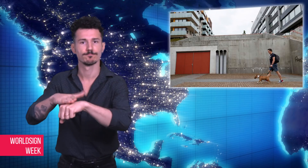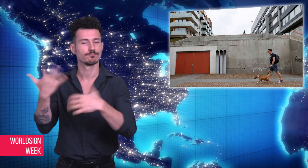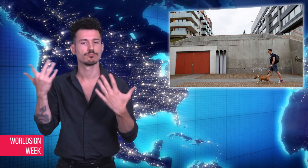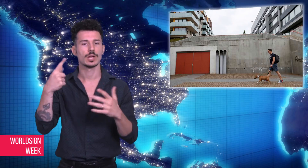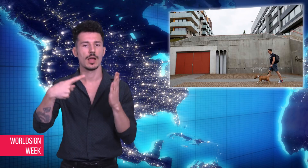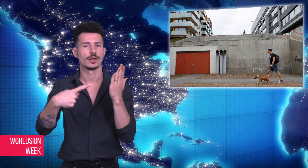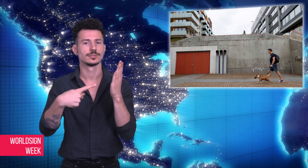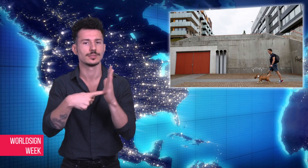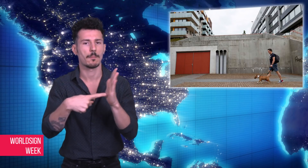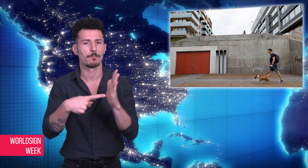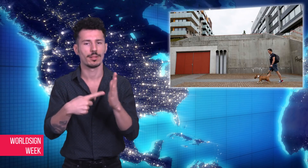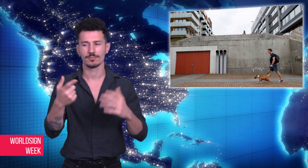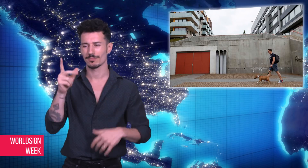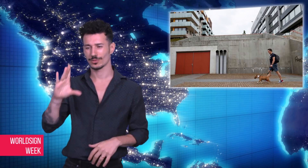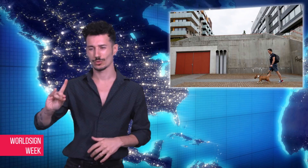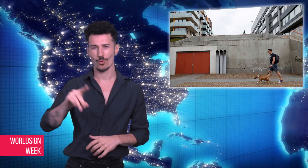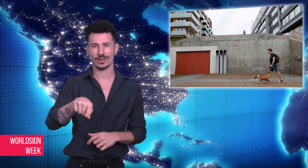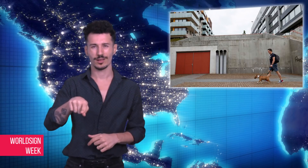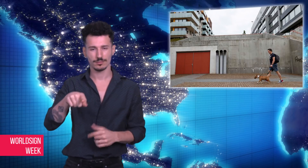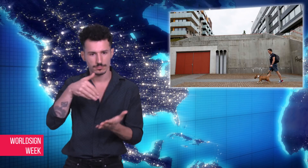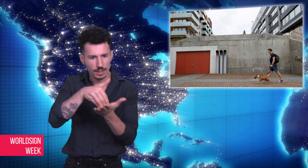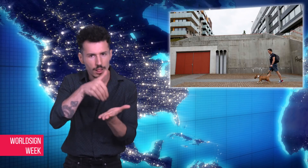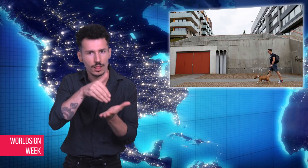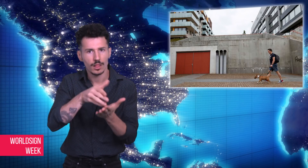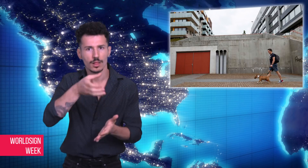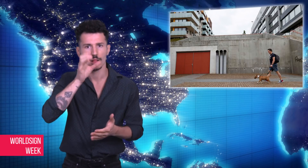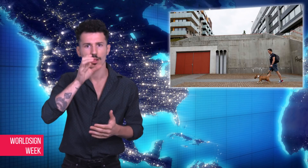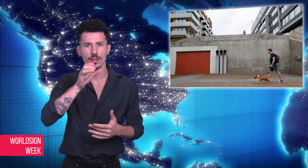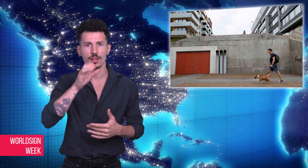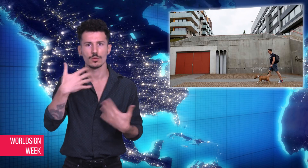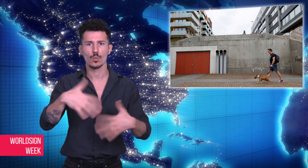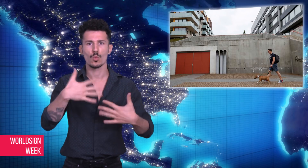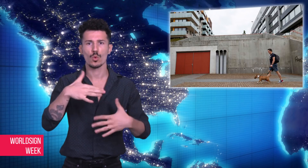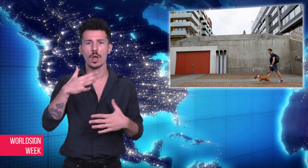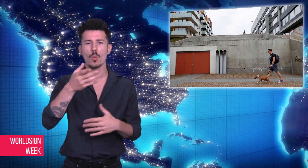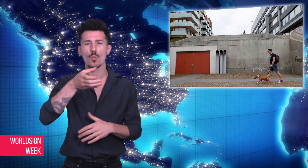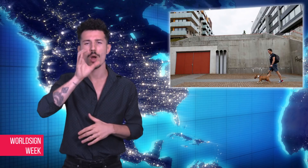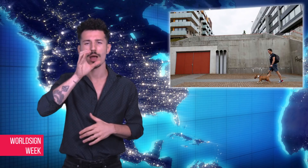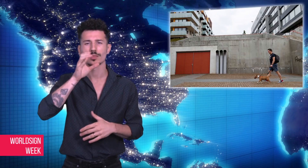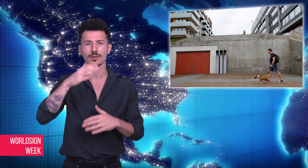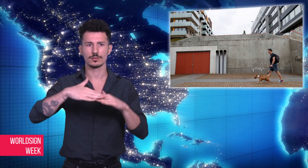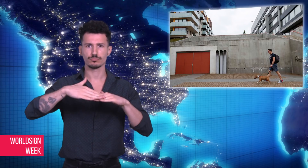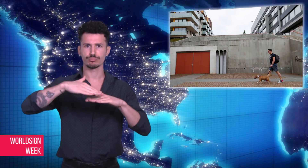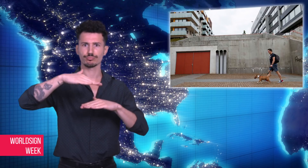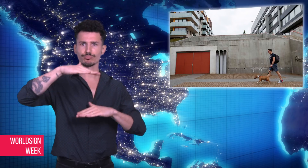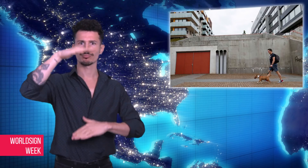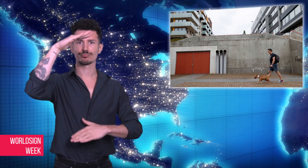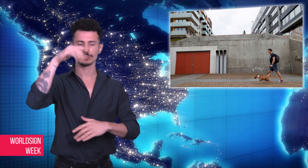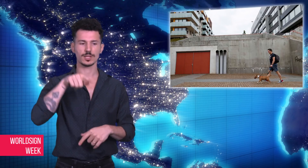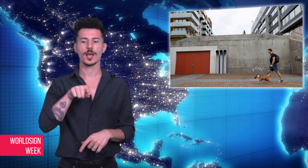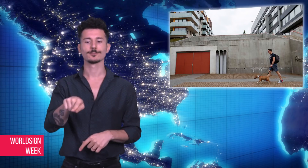diabetes or kidney problems. This fitness tracker is specifically